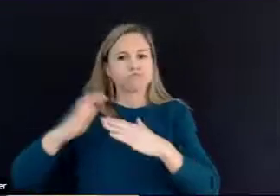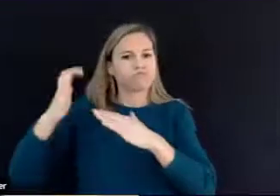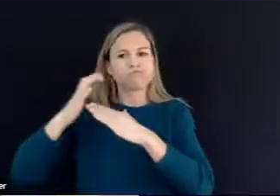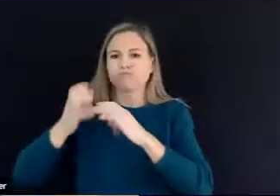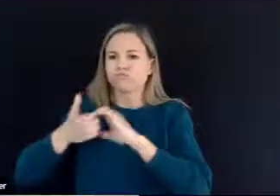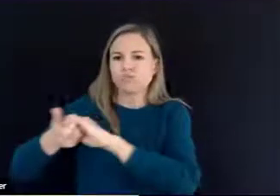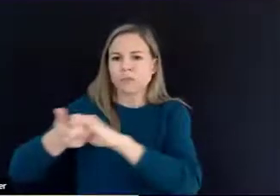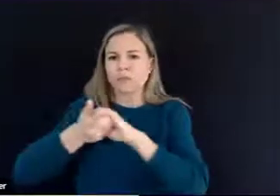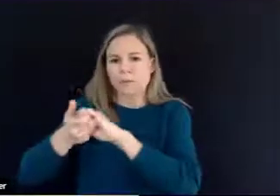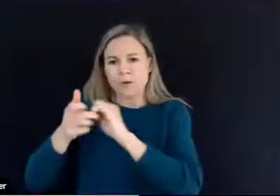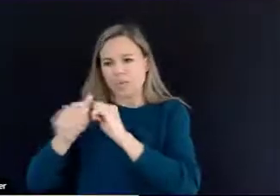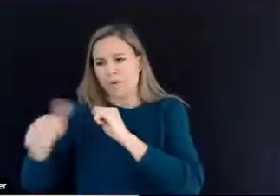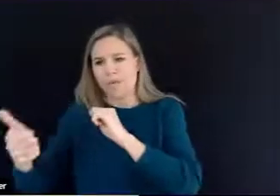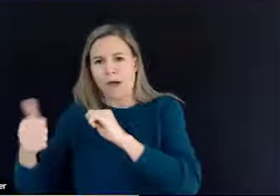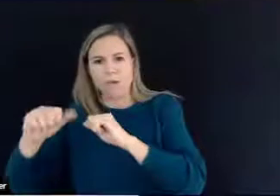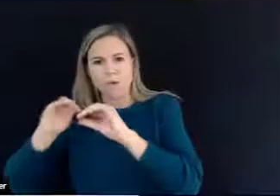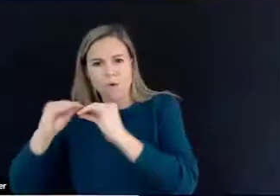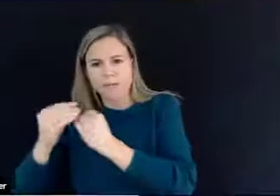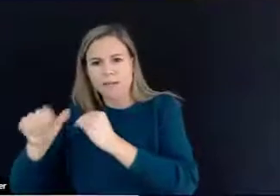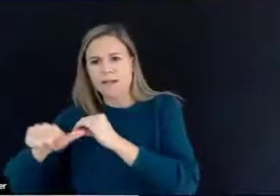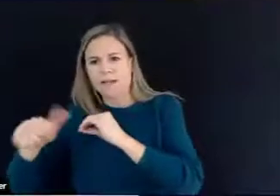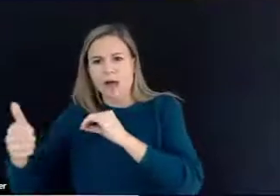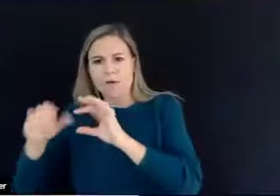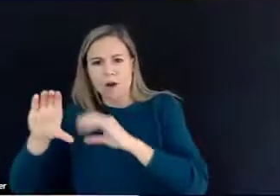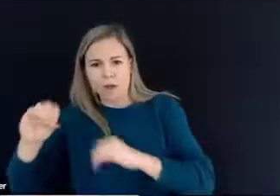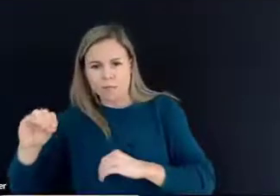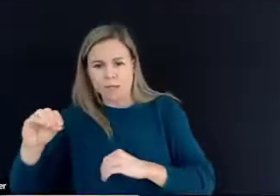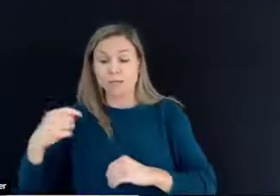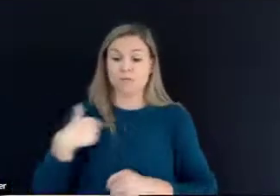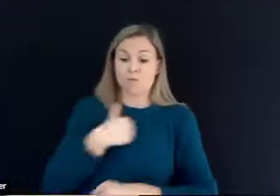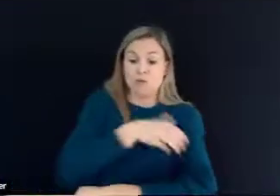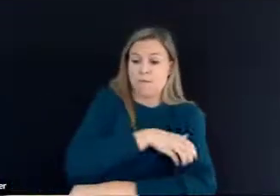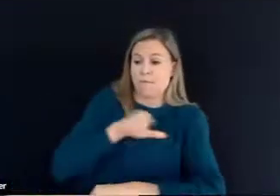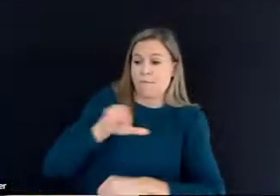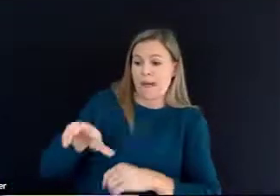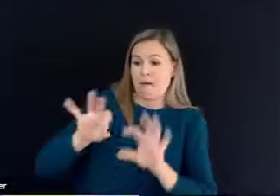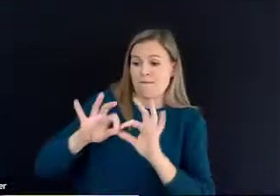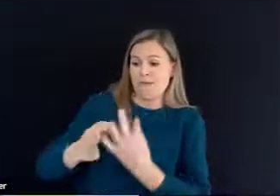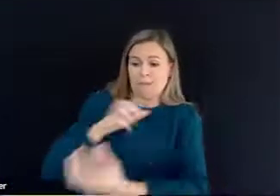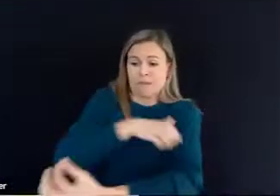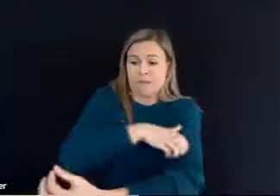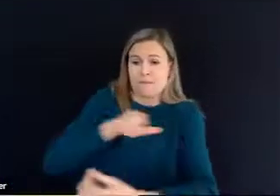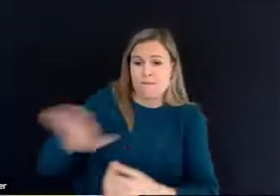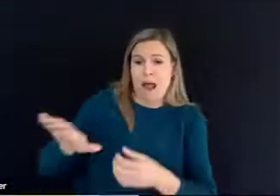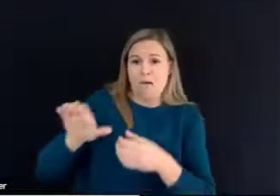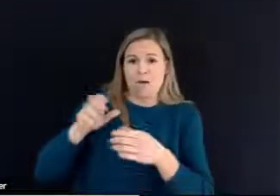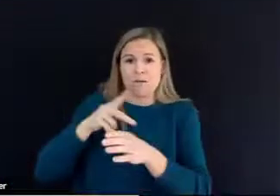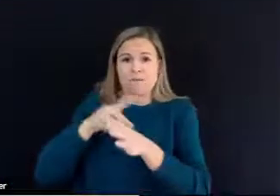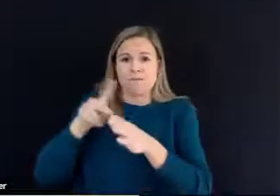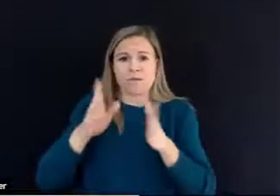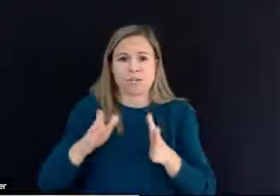and we empower families and professionals through educational programs and support services.